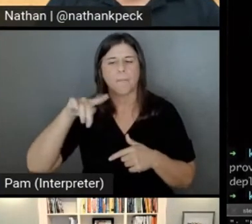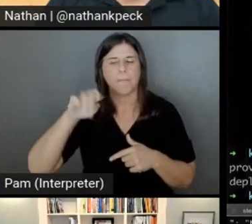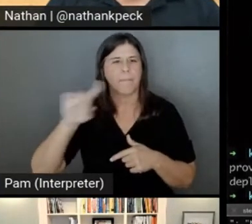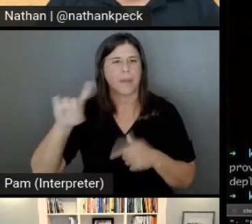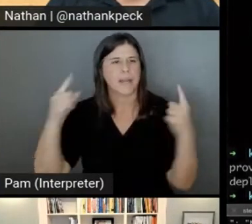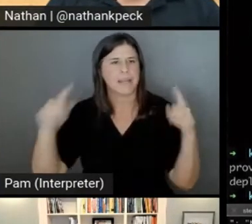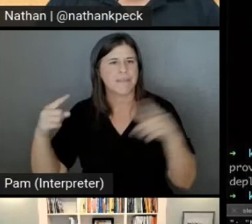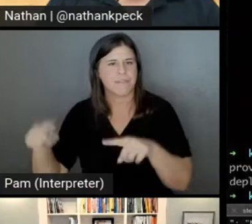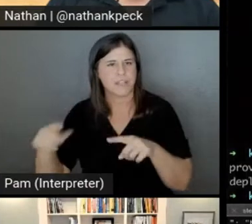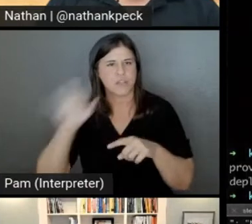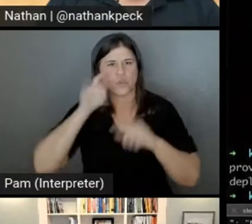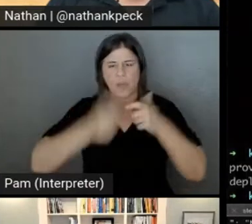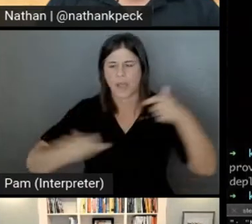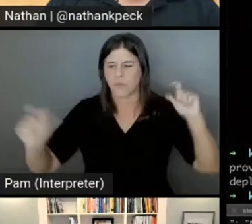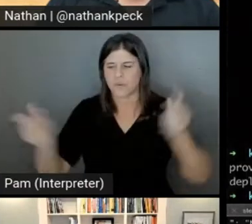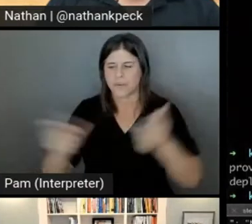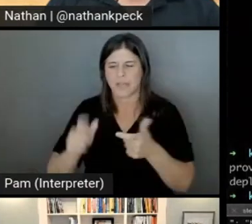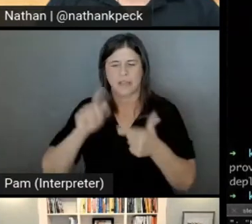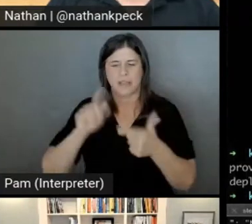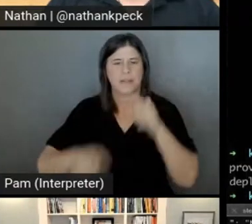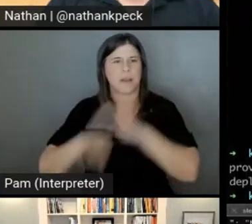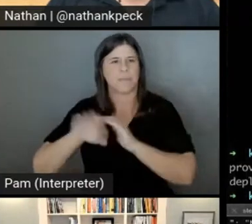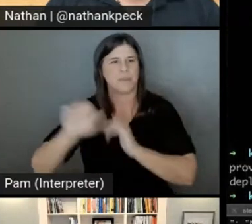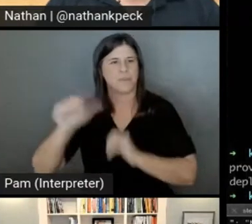this deployment to 10 pods and we'll see what happens.